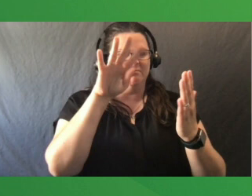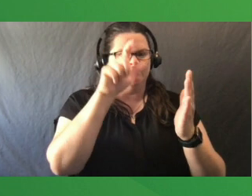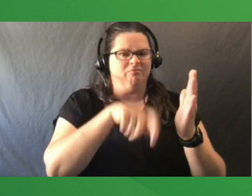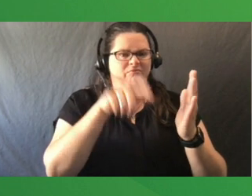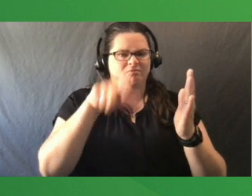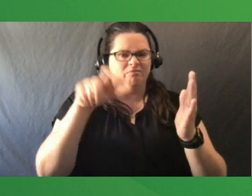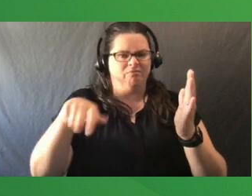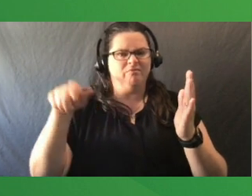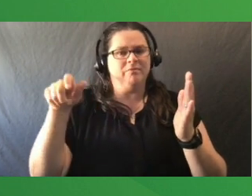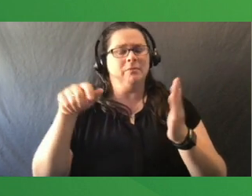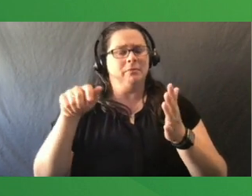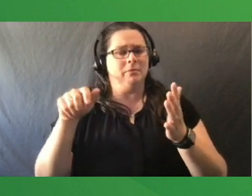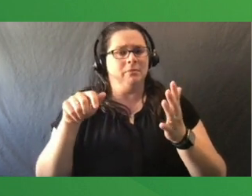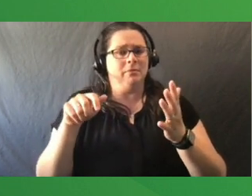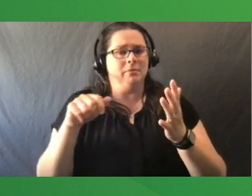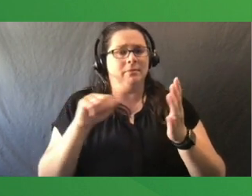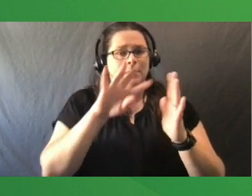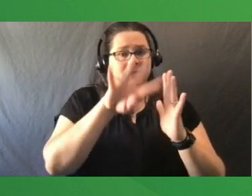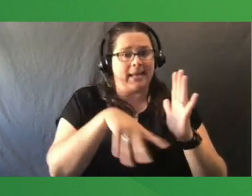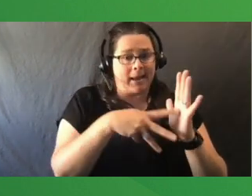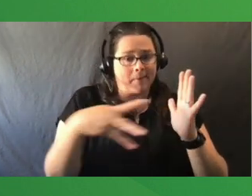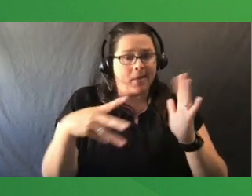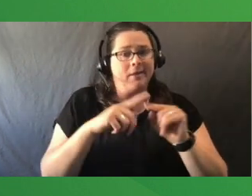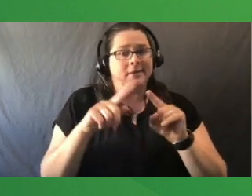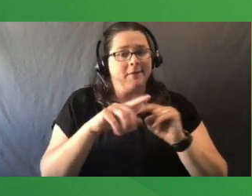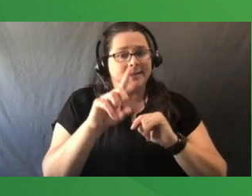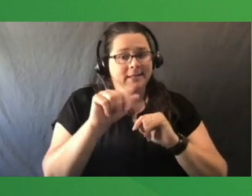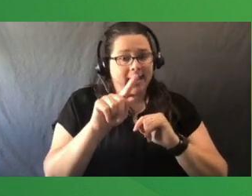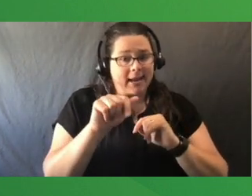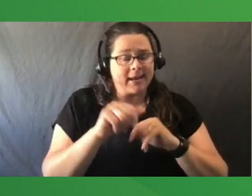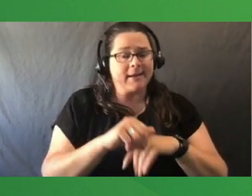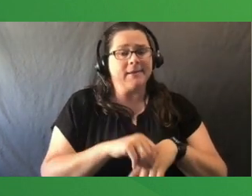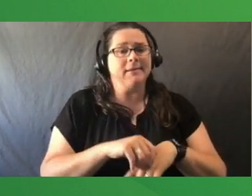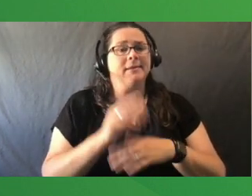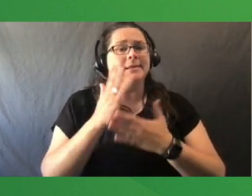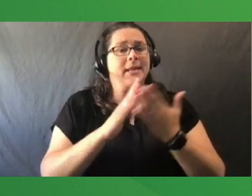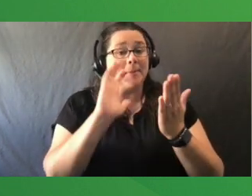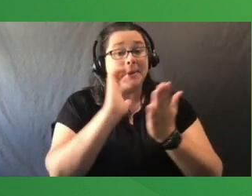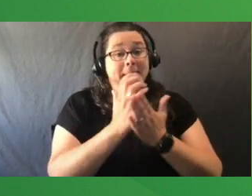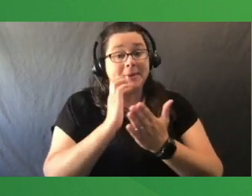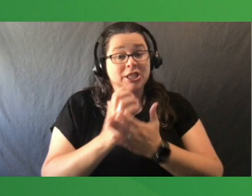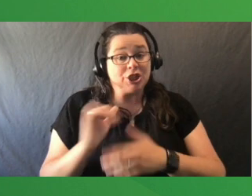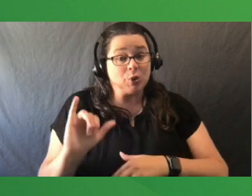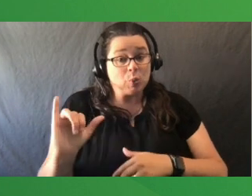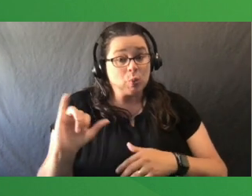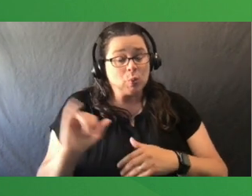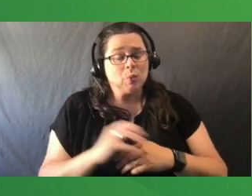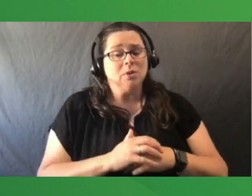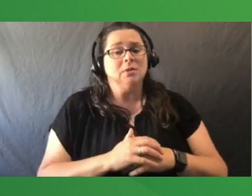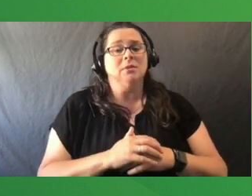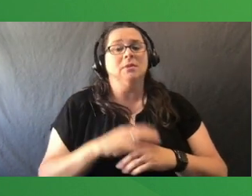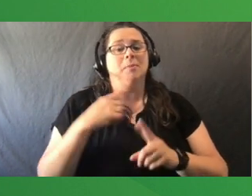So you have a table with some data, you have some images, and you have some maps.